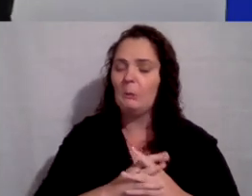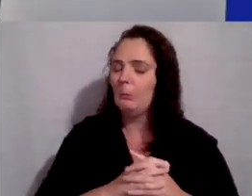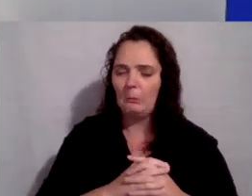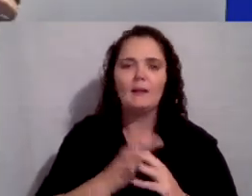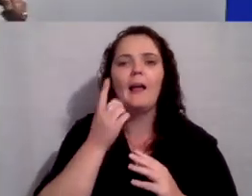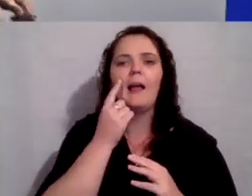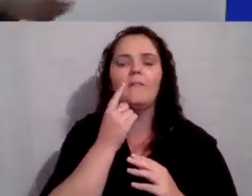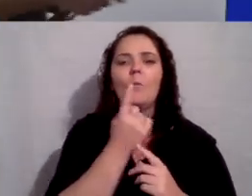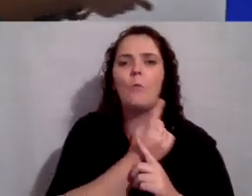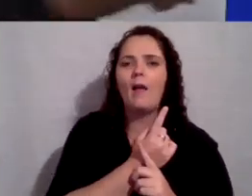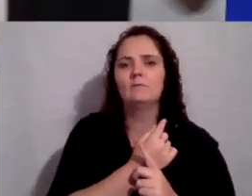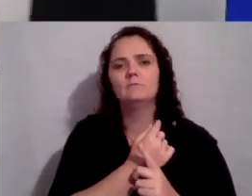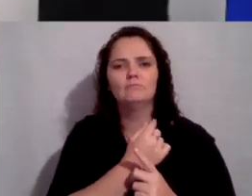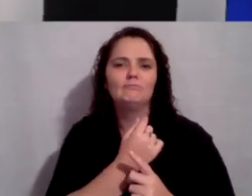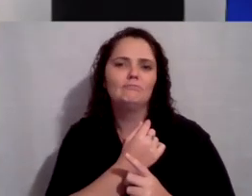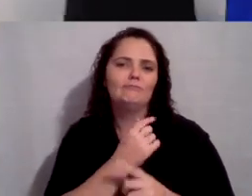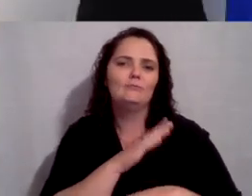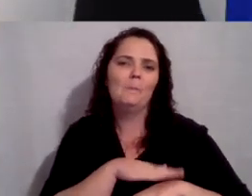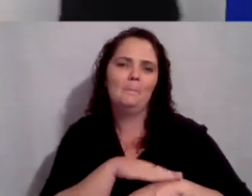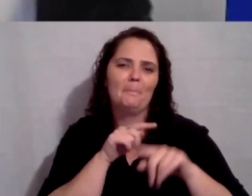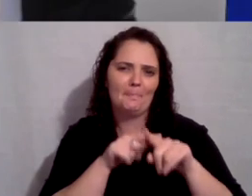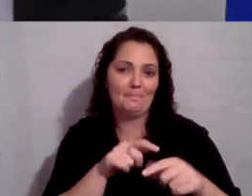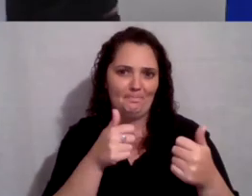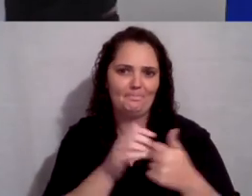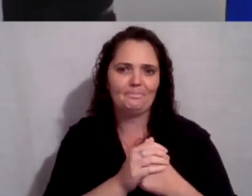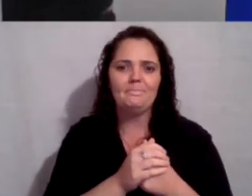just focus on one or the other. Alright so let's take our final pose of the